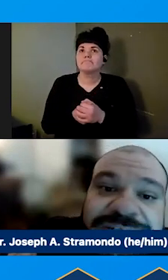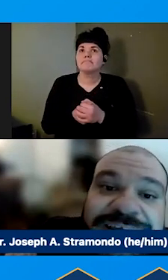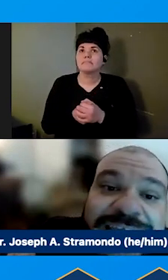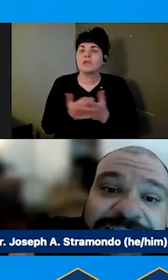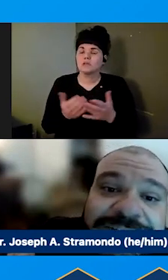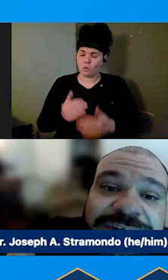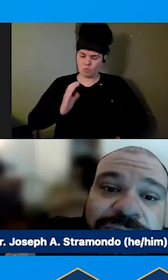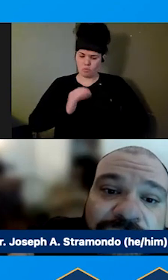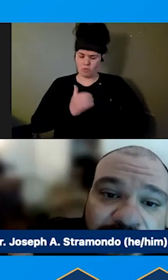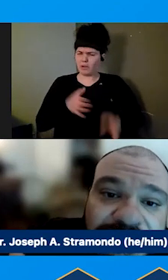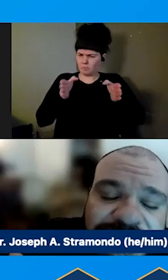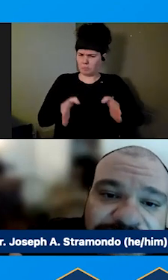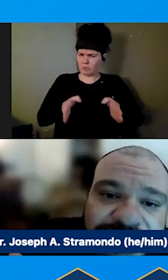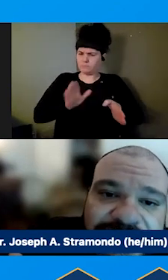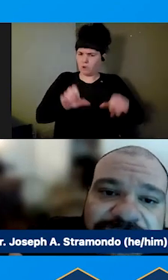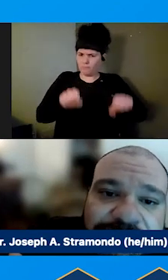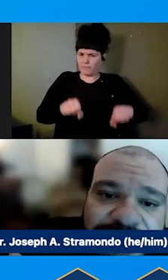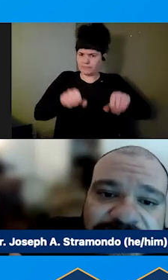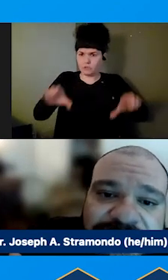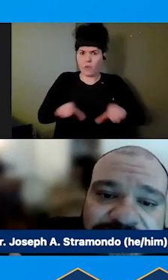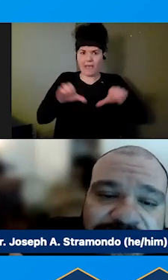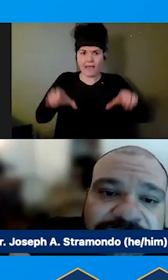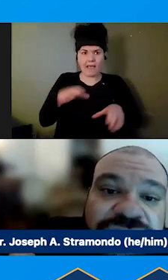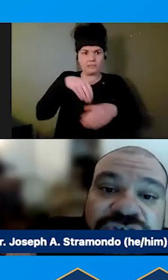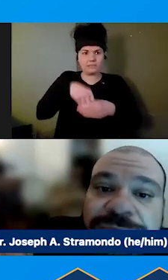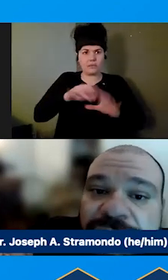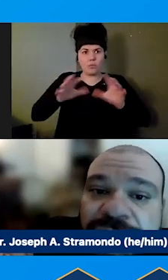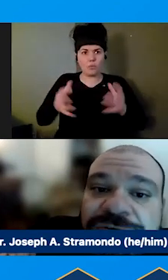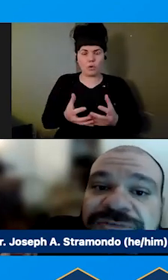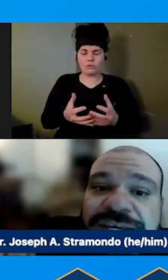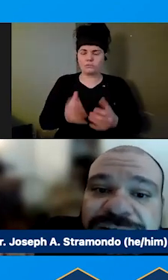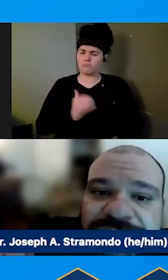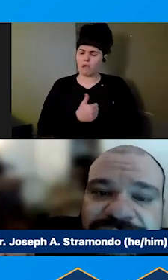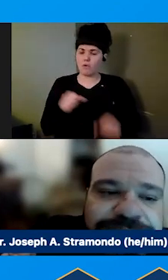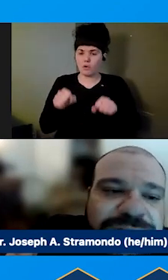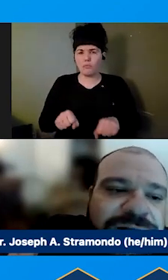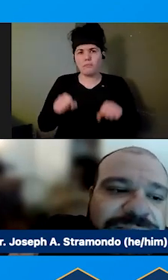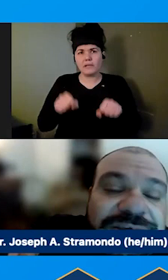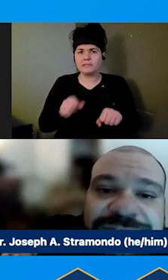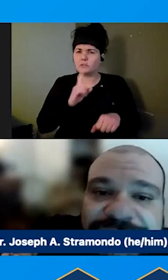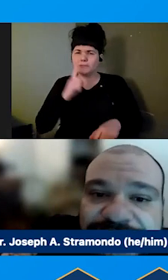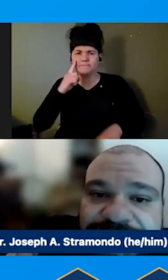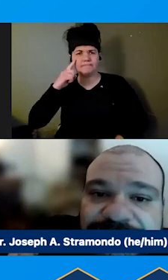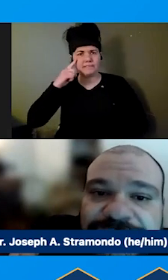ability to act in the world and the ability to determine our own